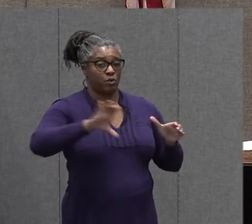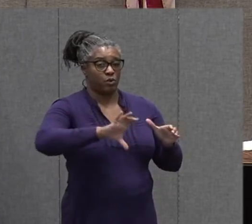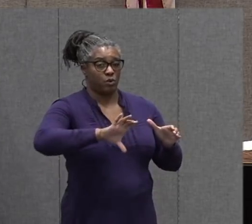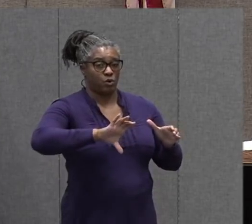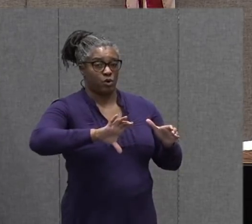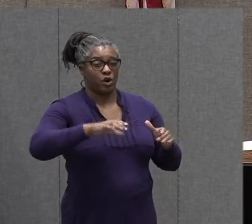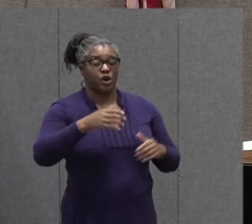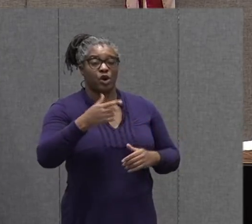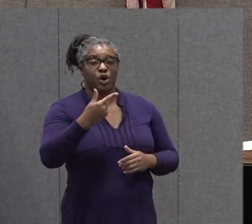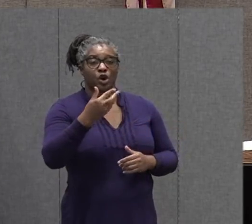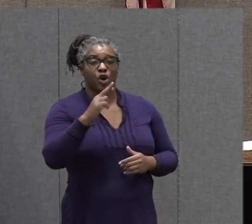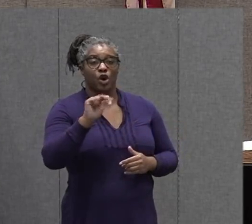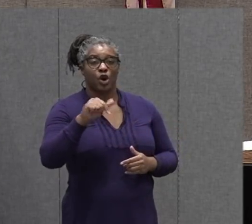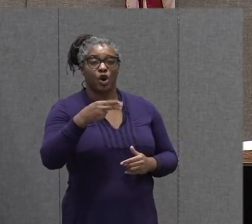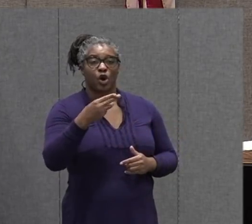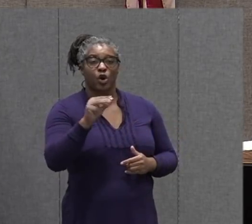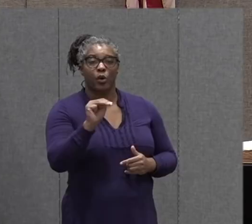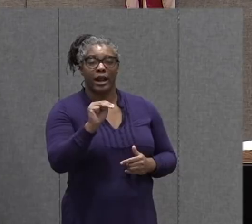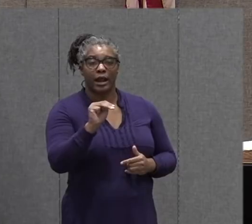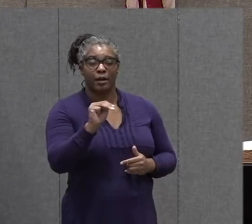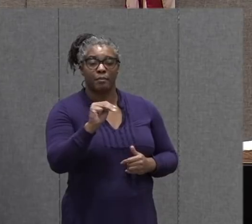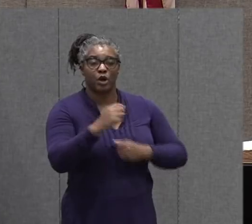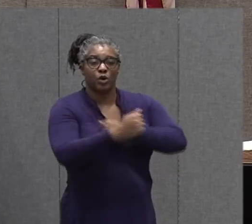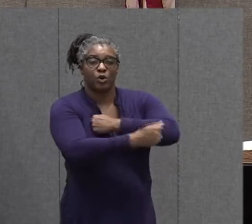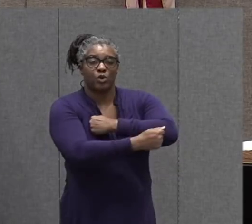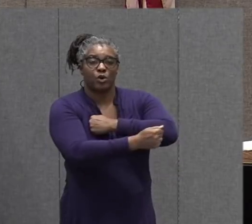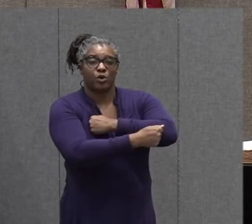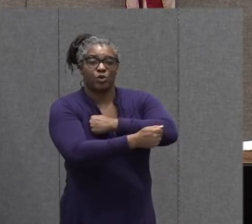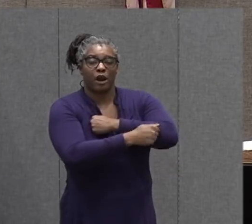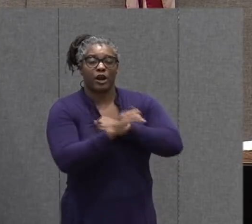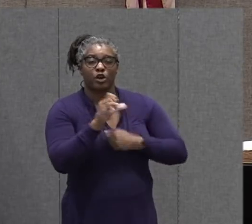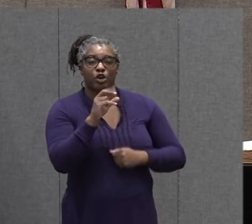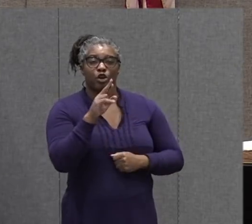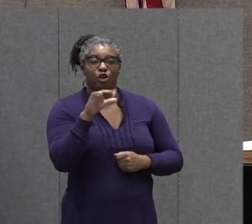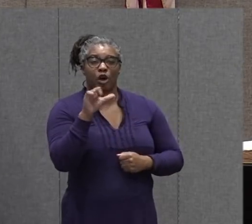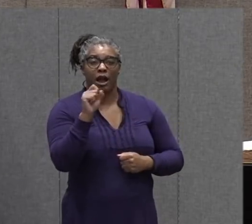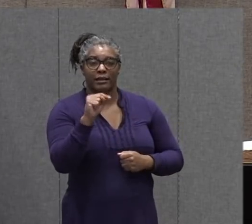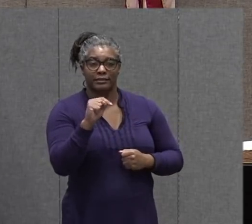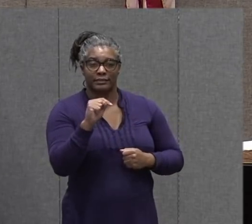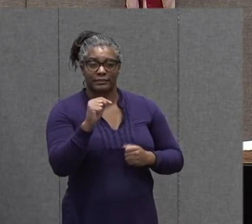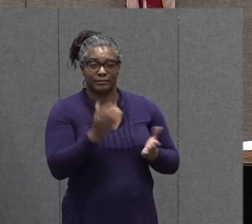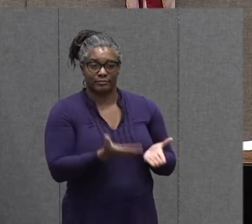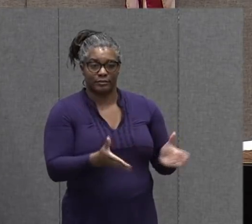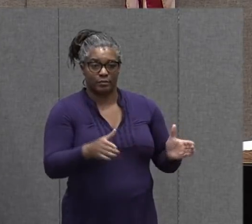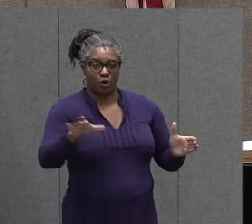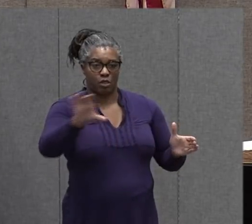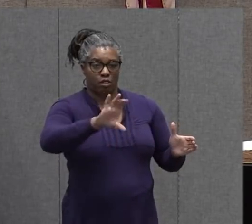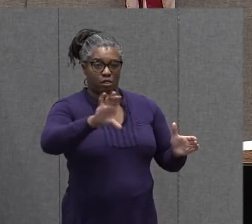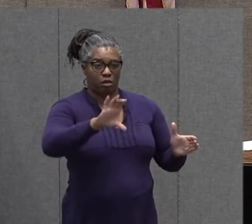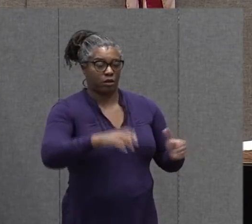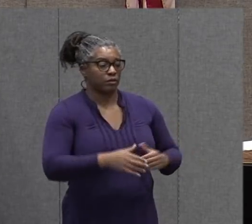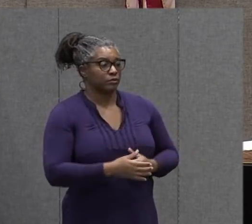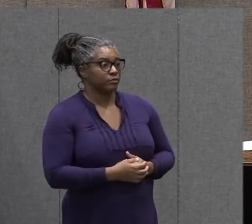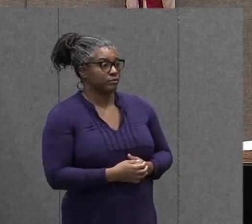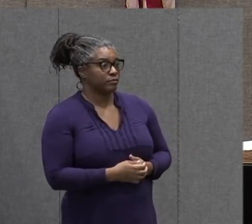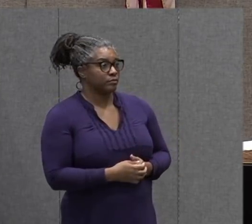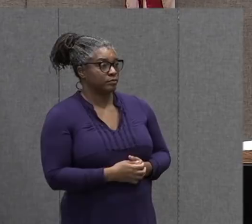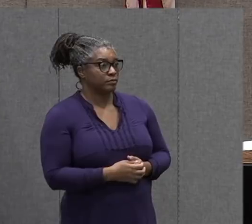[Mr. R] And should I in slowly motion? [Miss Garcia] Sure. [Mr. R.] Okay, there they are my graham cracker dancing in the bowl.